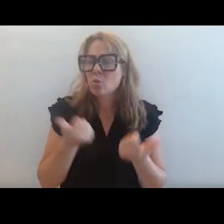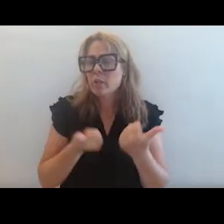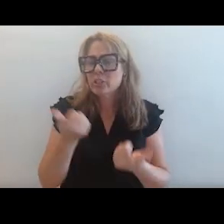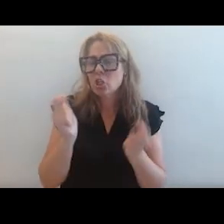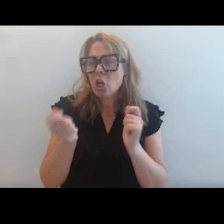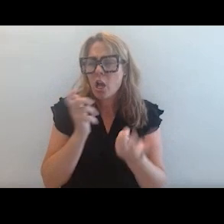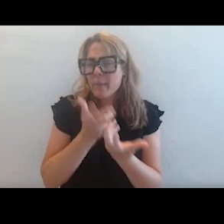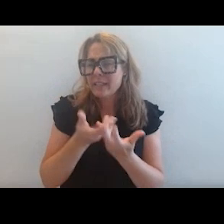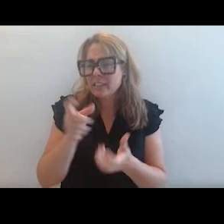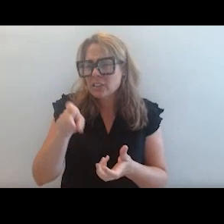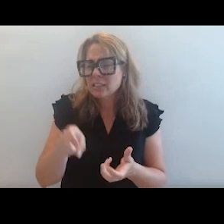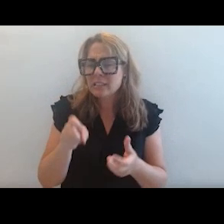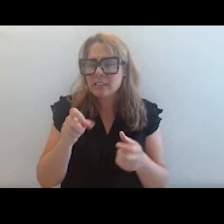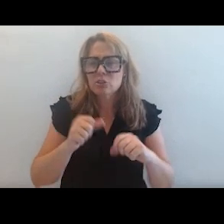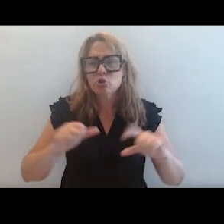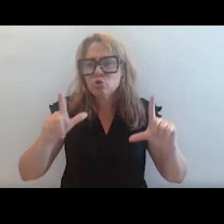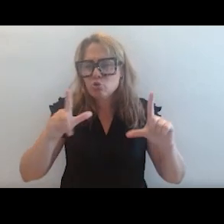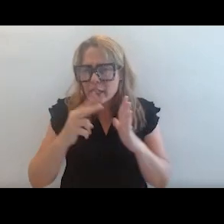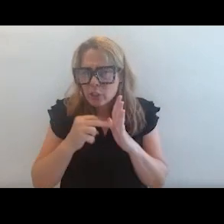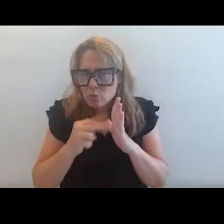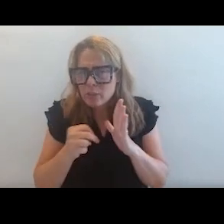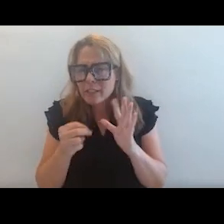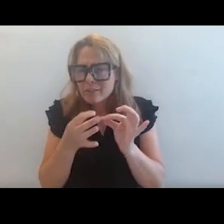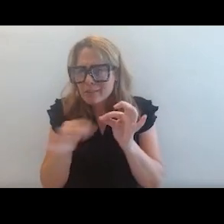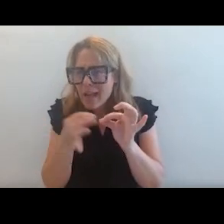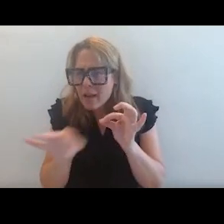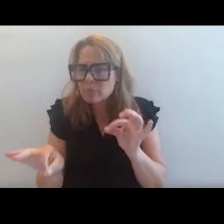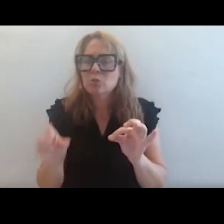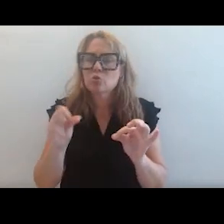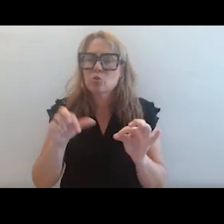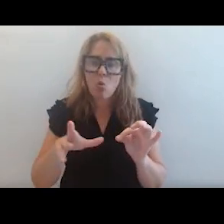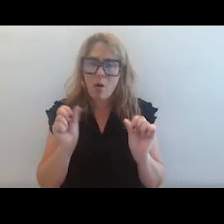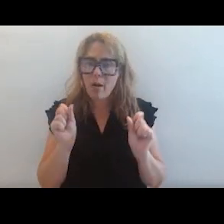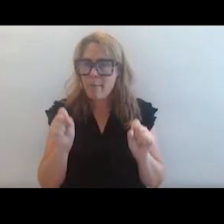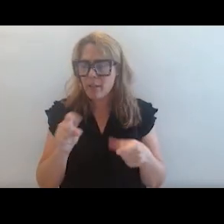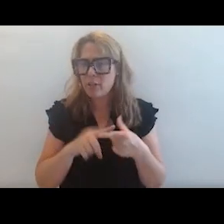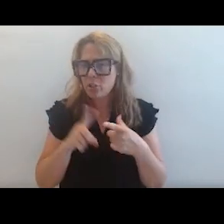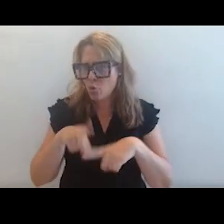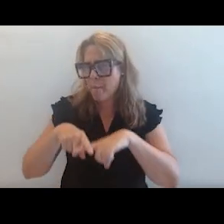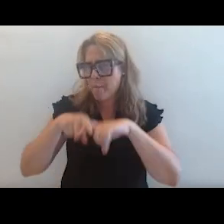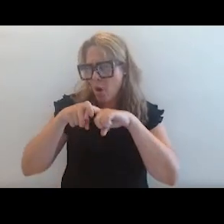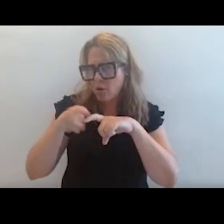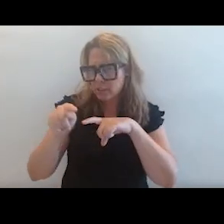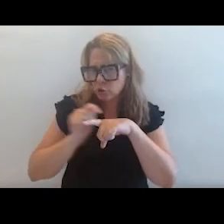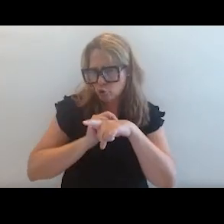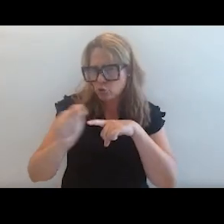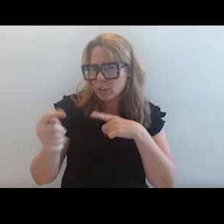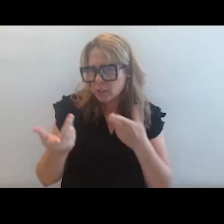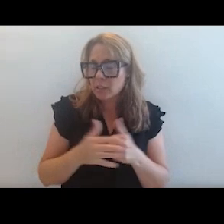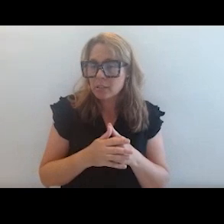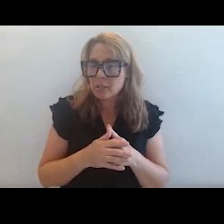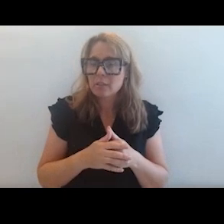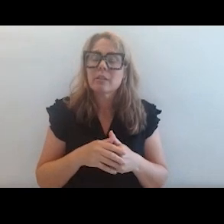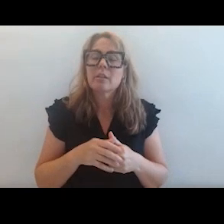such as screen readers, captions, or the ability to pause a training? Understanding these details